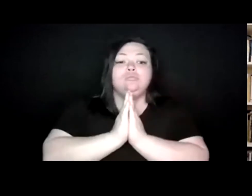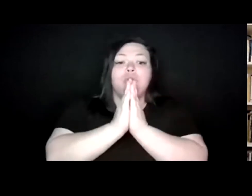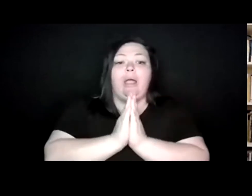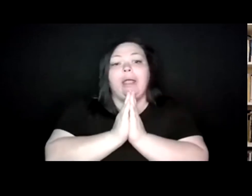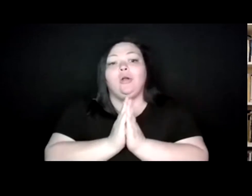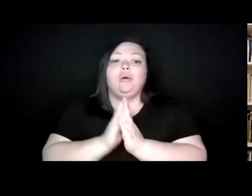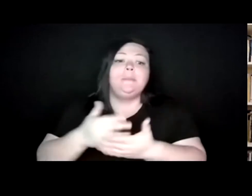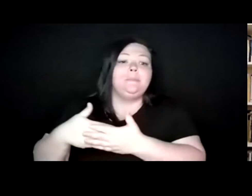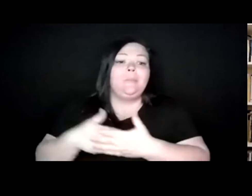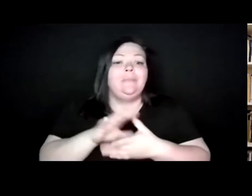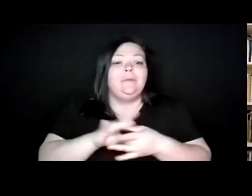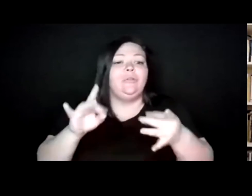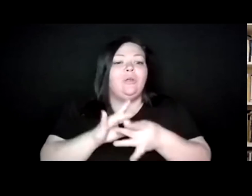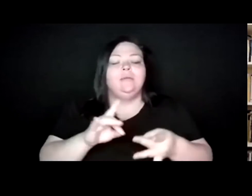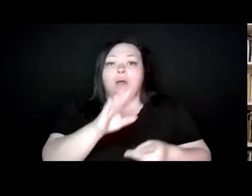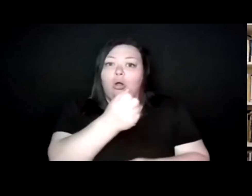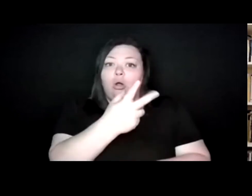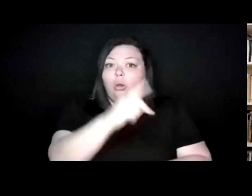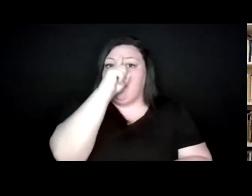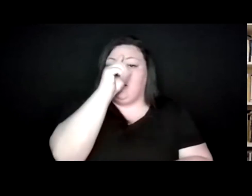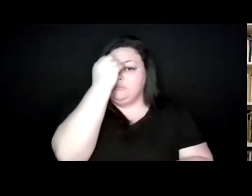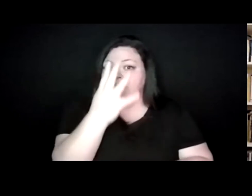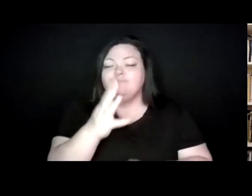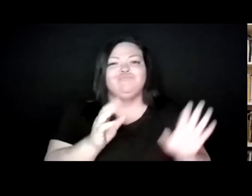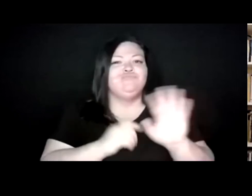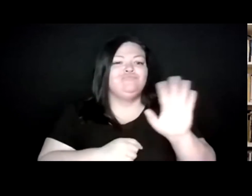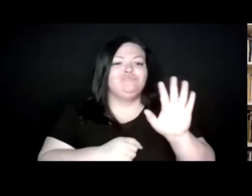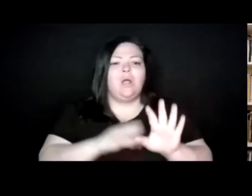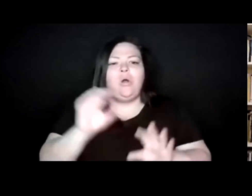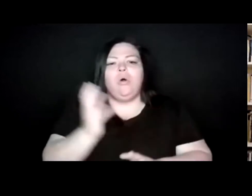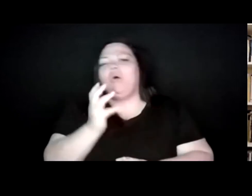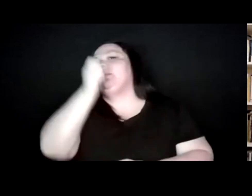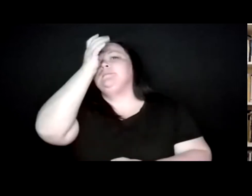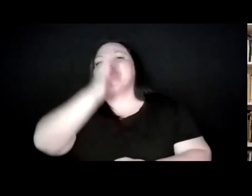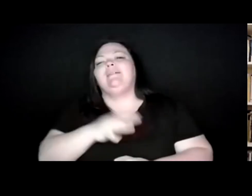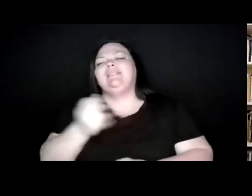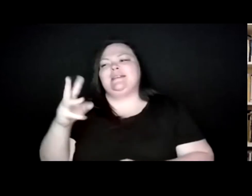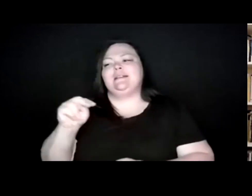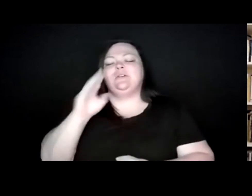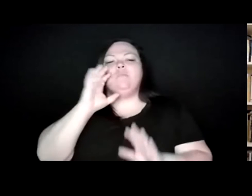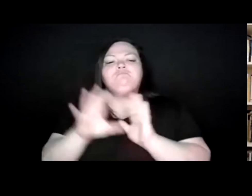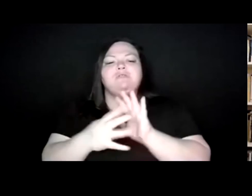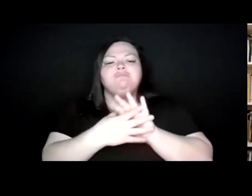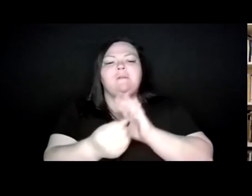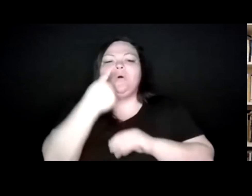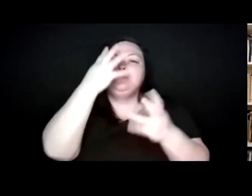rhyme– she won’t speak her own mind.// Oh, man has made her in his own image/ for beauty and service, oh, man has/